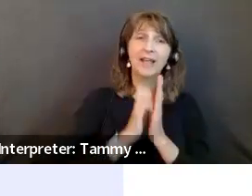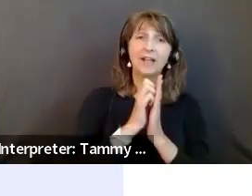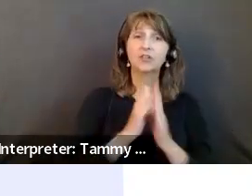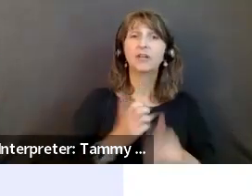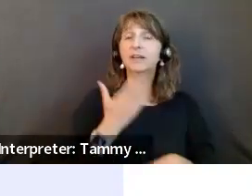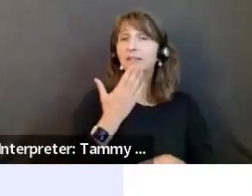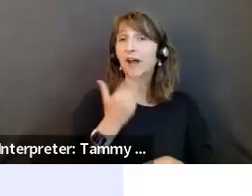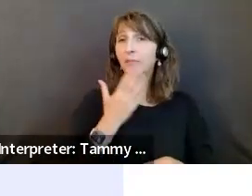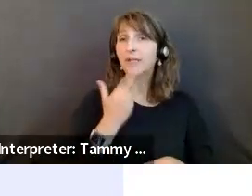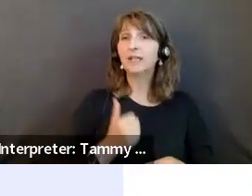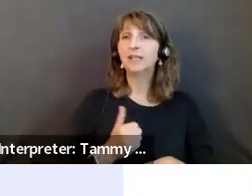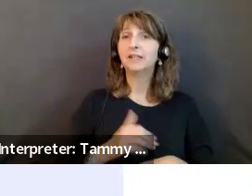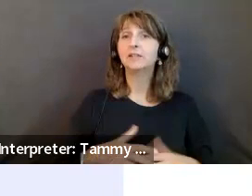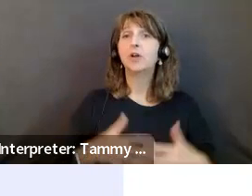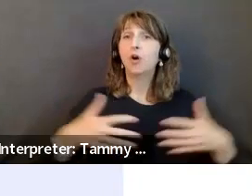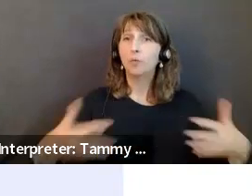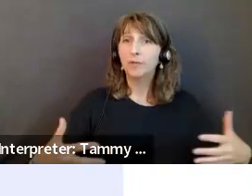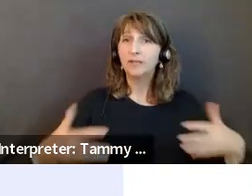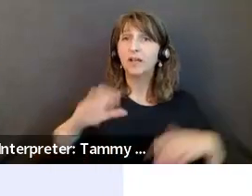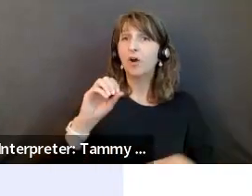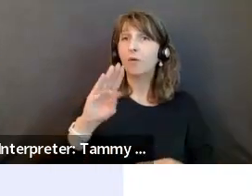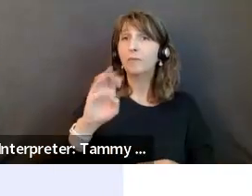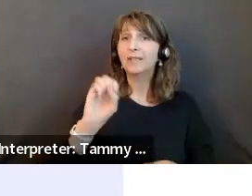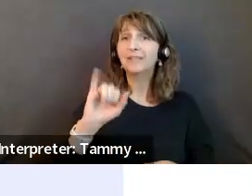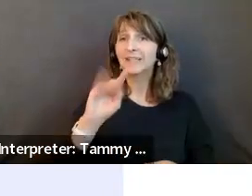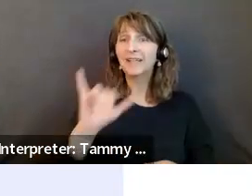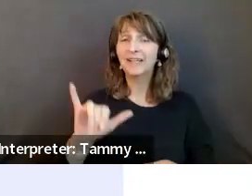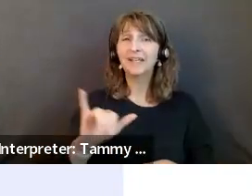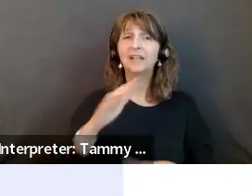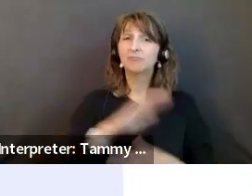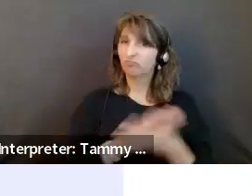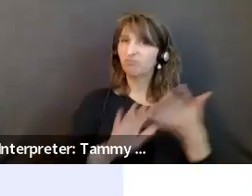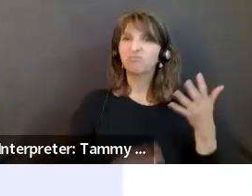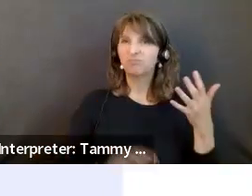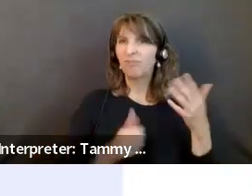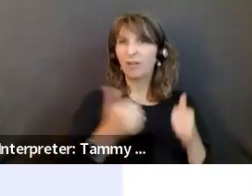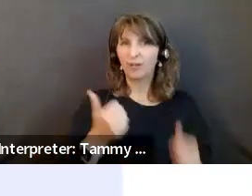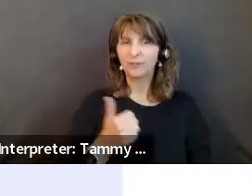Etc. Next slide.